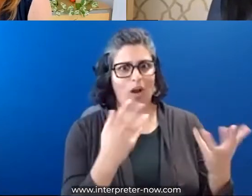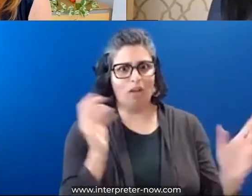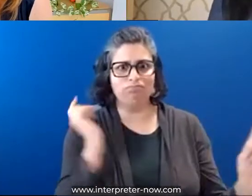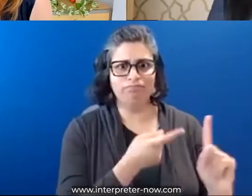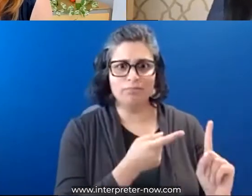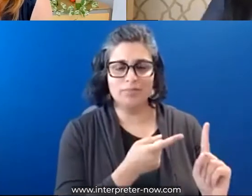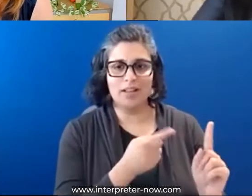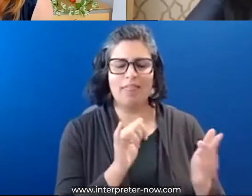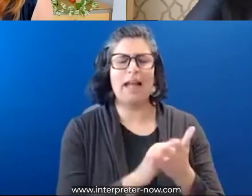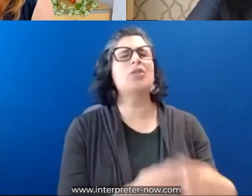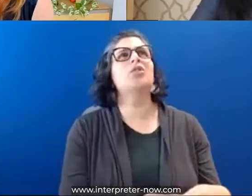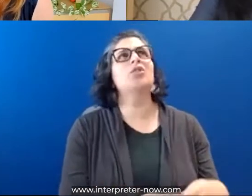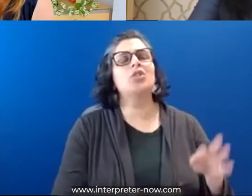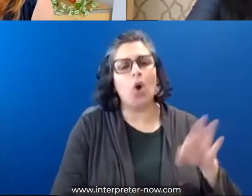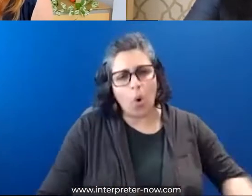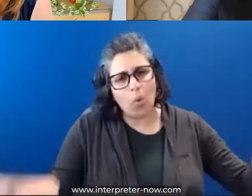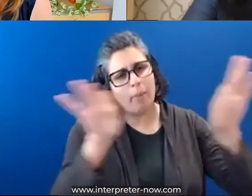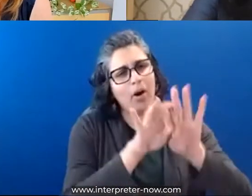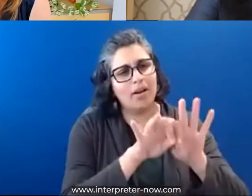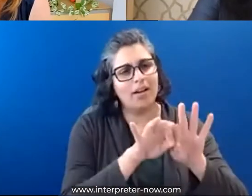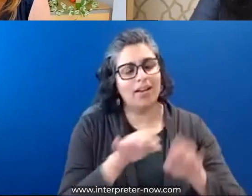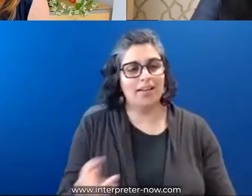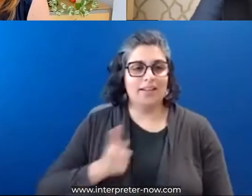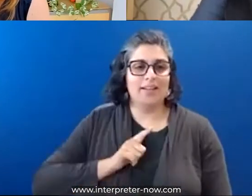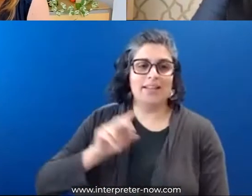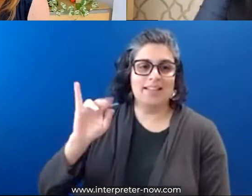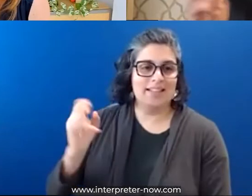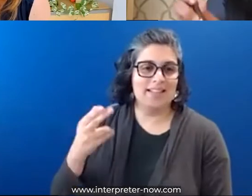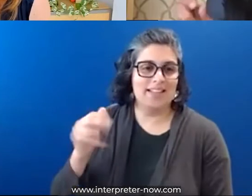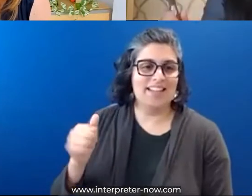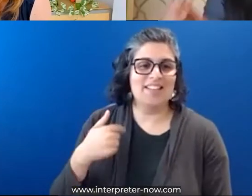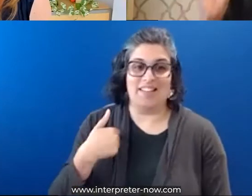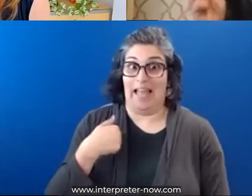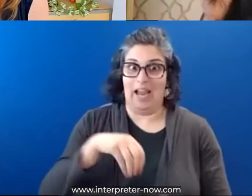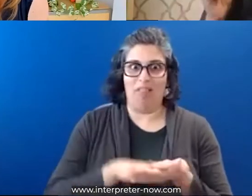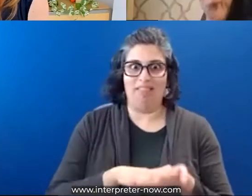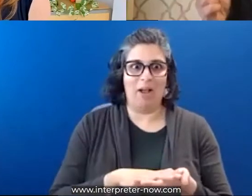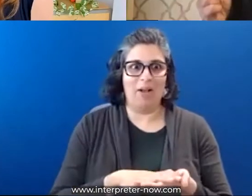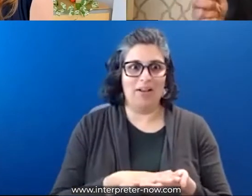I think that's so important. I didn't think about that. I actually wrote it down. I took notes. I'm like, aligned around motivation.